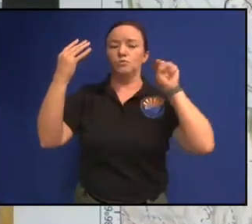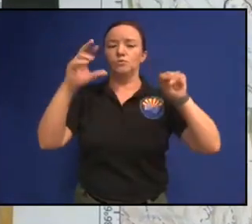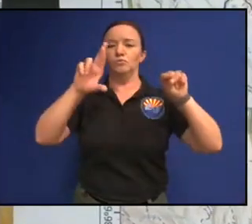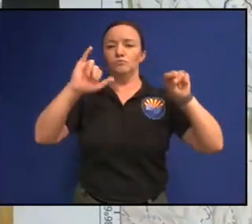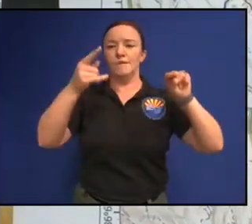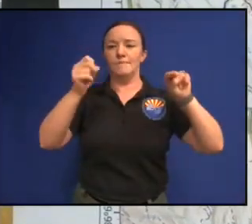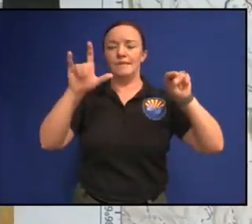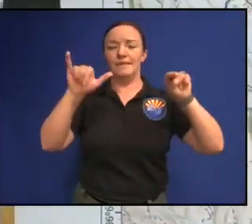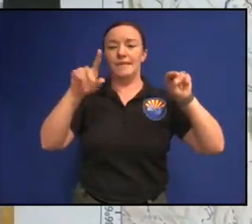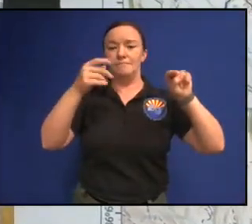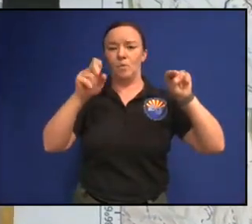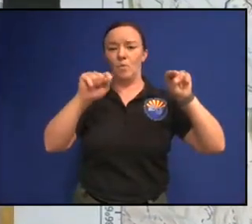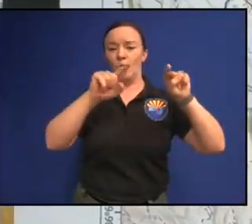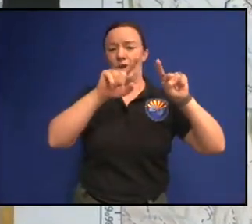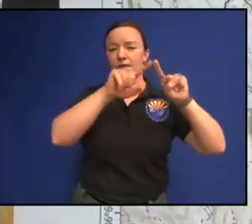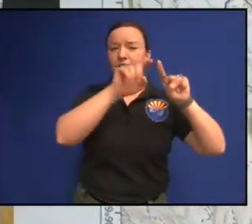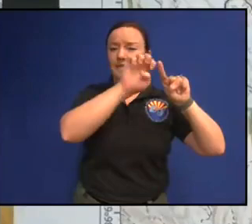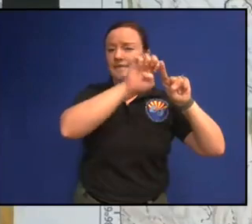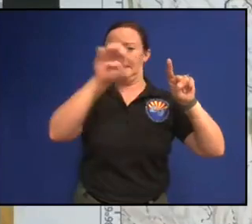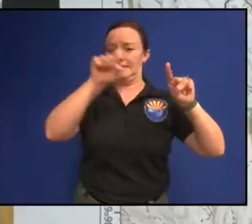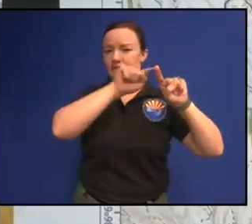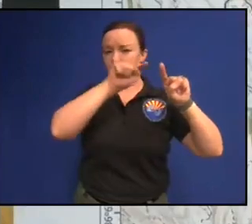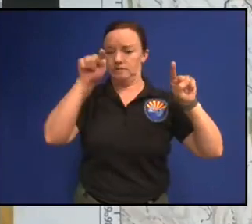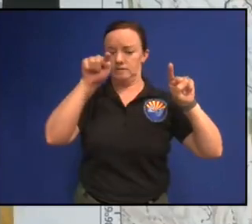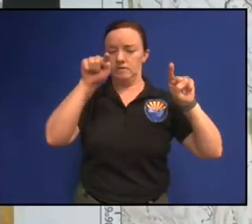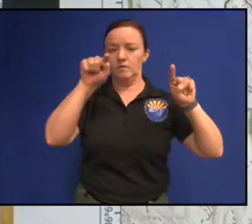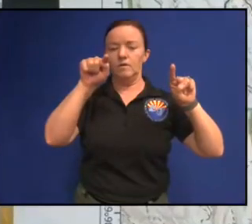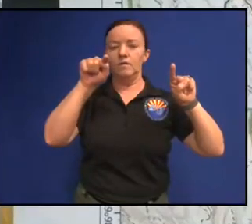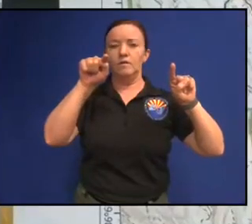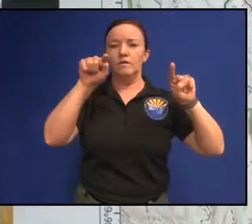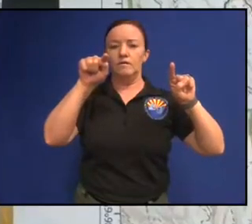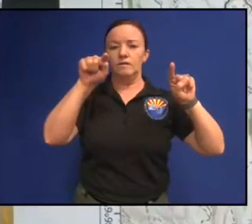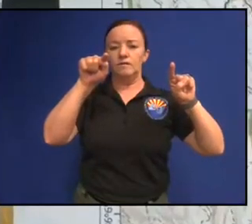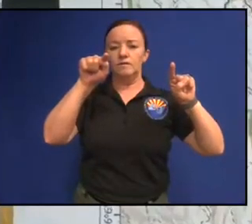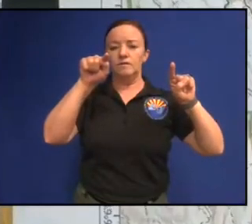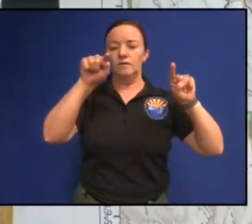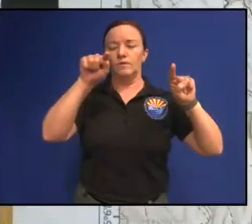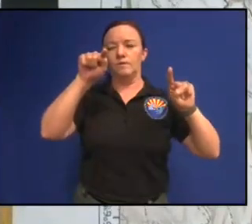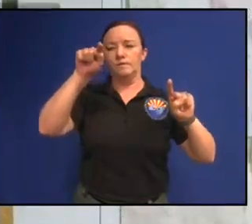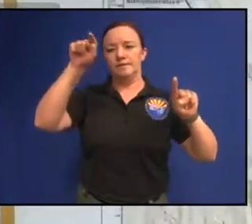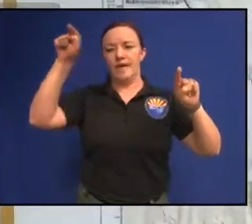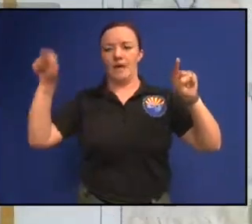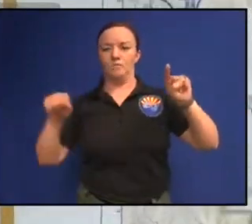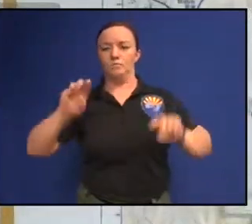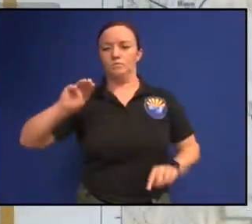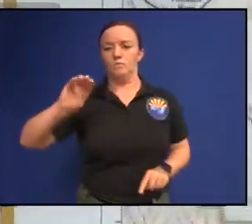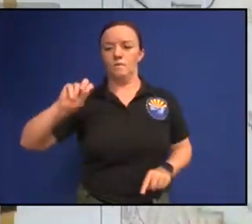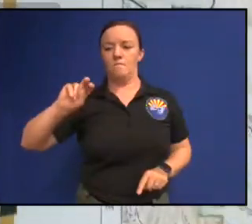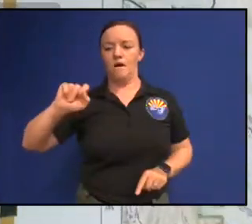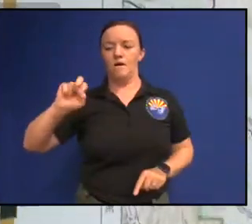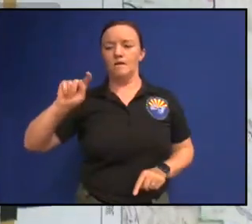THEN DOWN TO THE MONASTERY. OUR CONTINGENCY LINE IMPROVEMENT WORK IS JUST TO THE